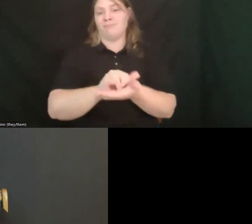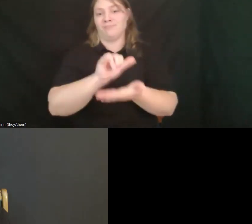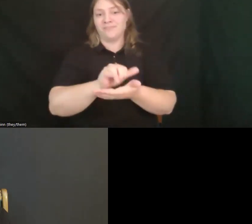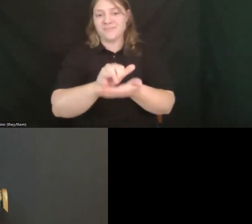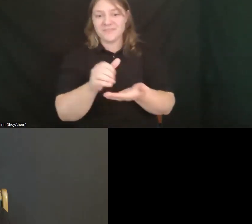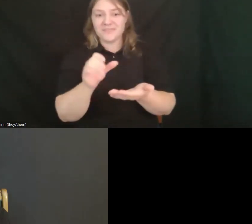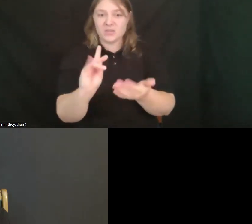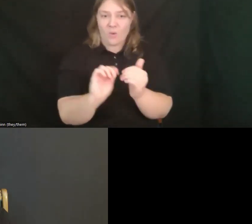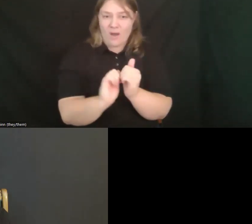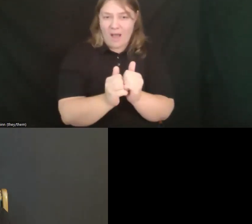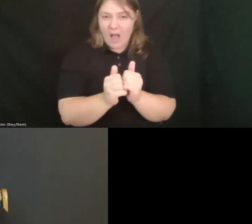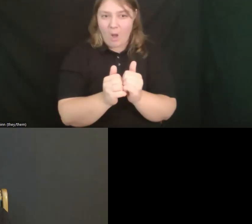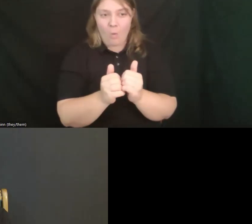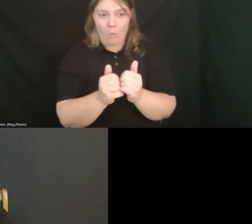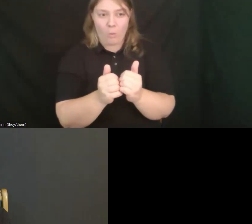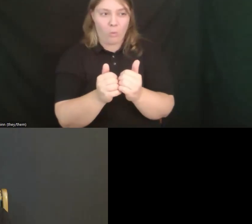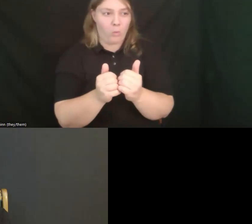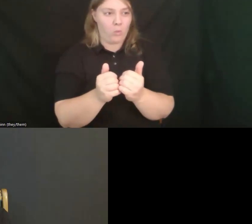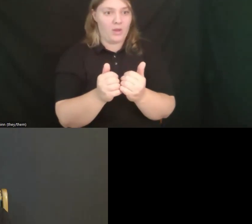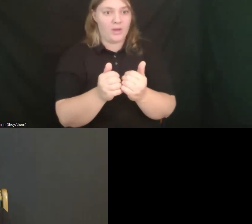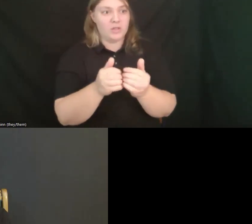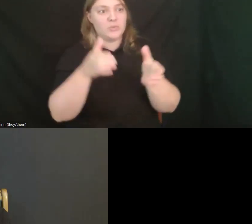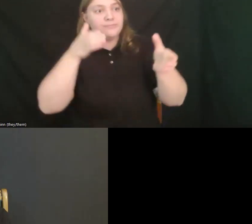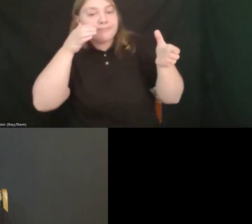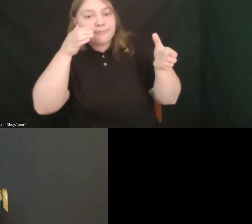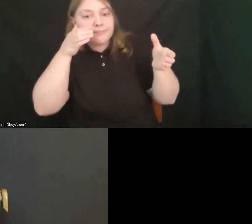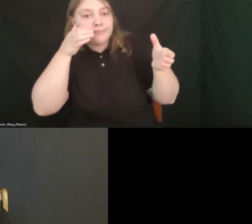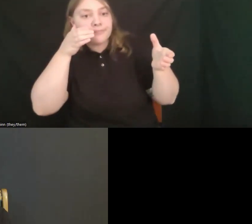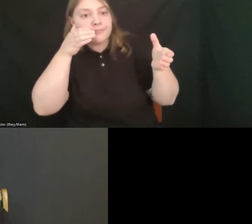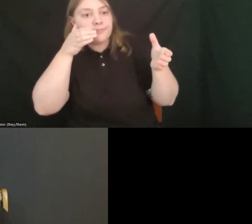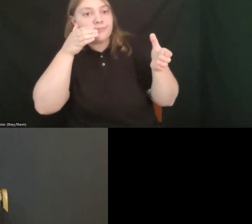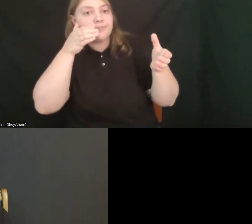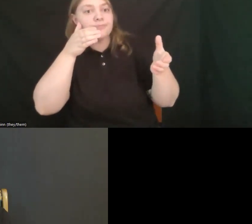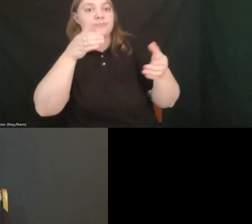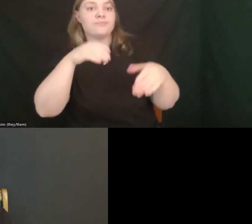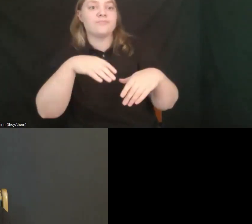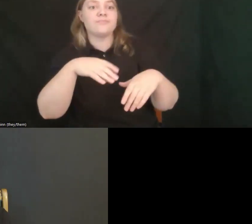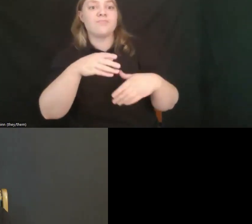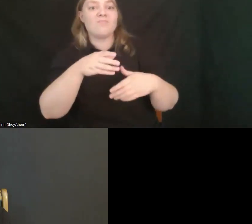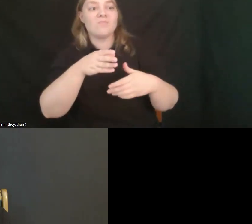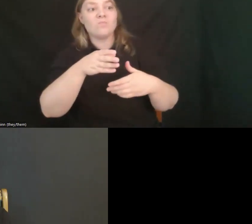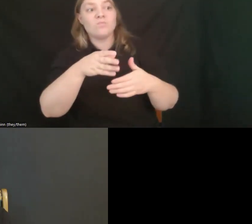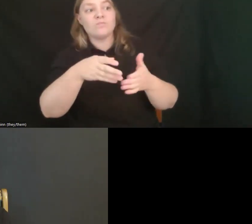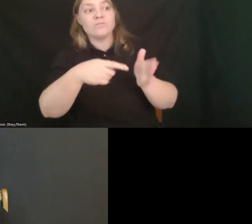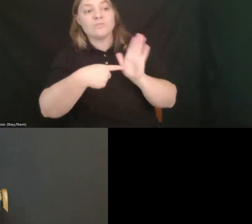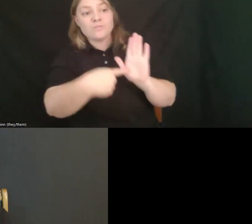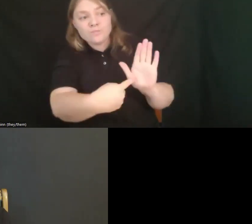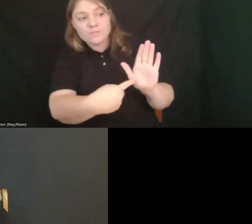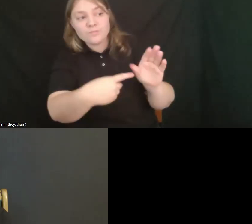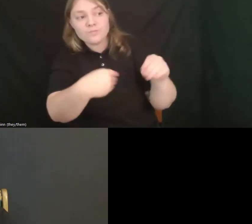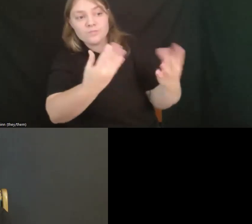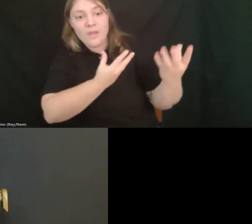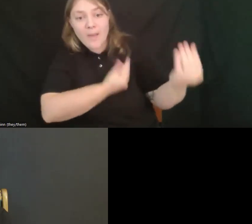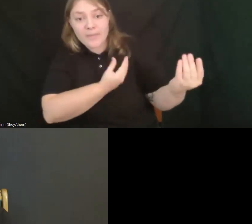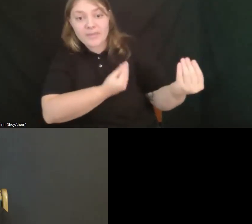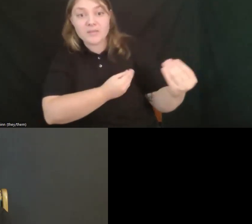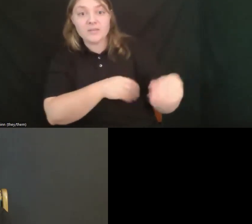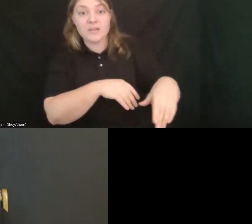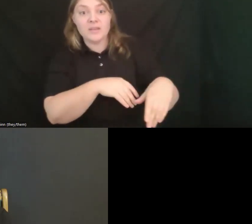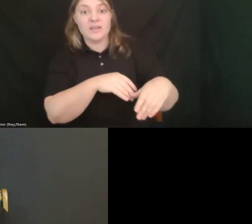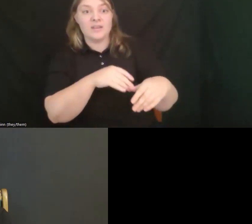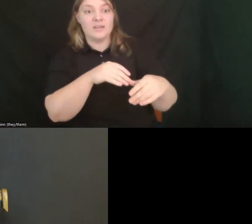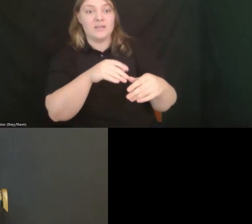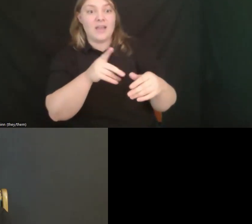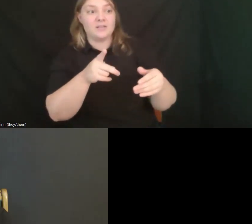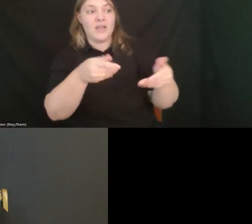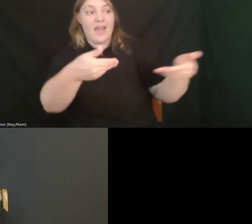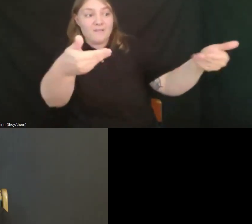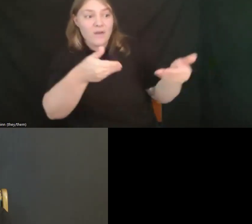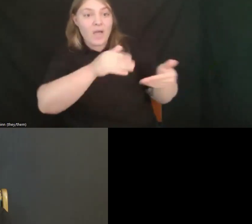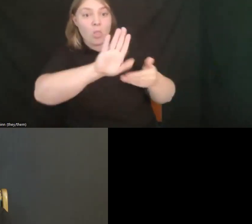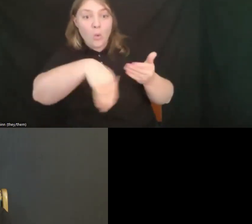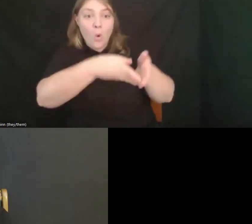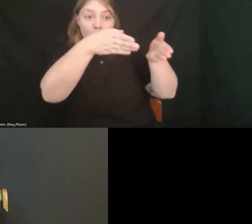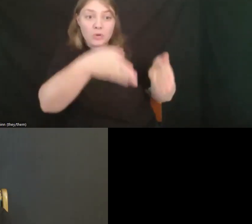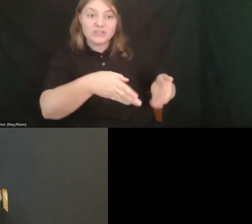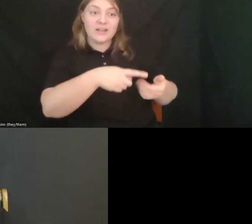how do we listen actively um show that empathy uh invite the whole person laughter Joy human